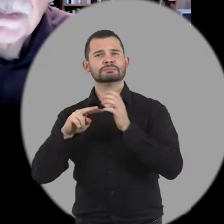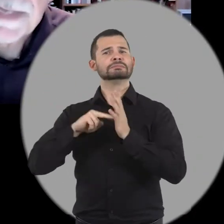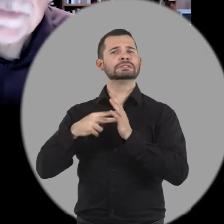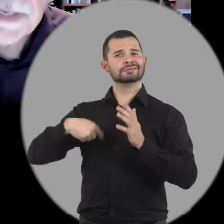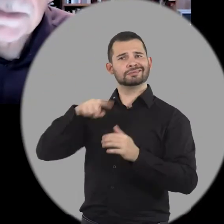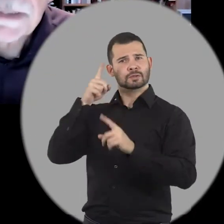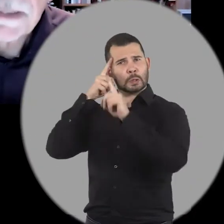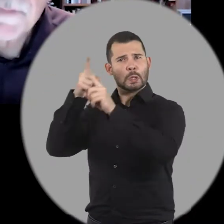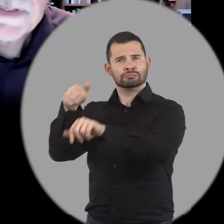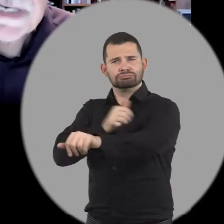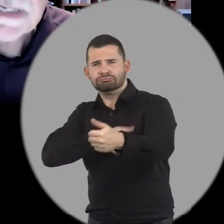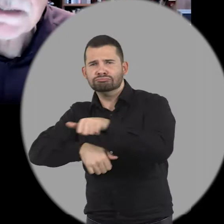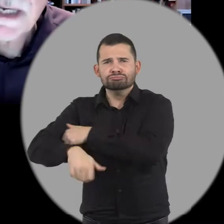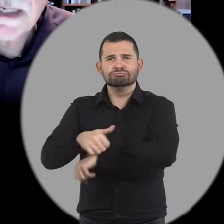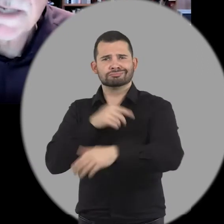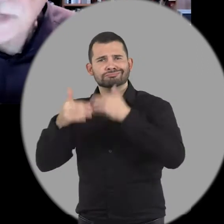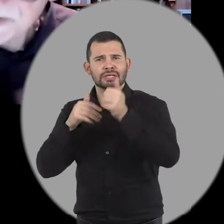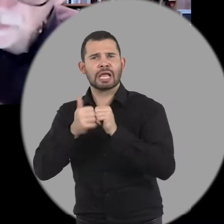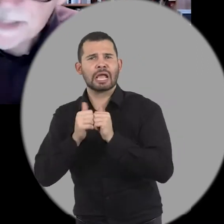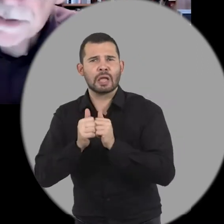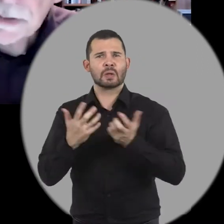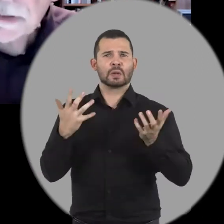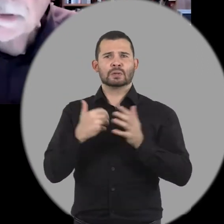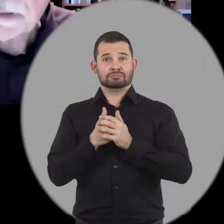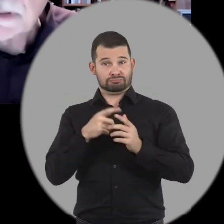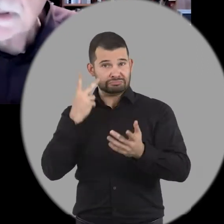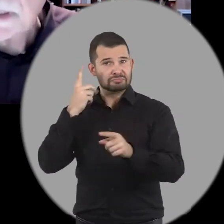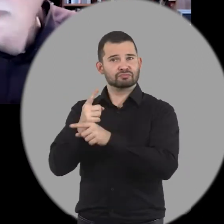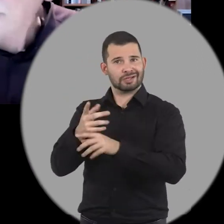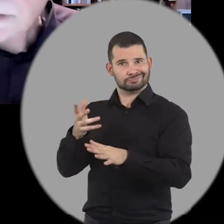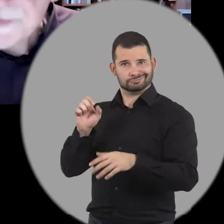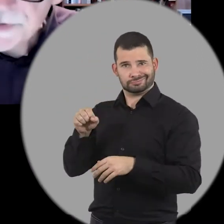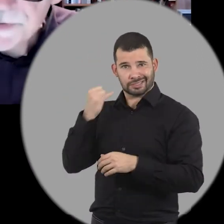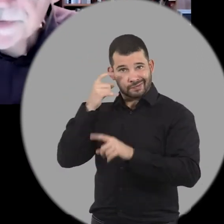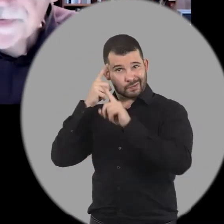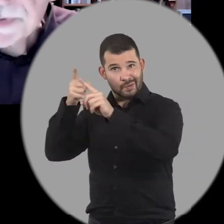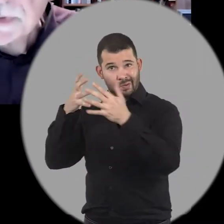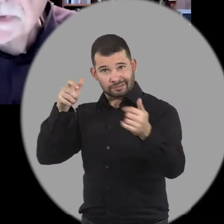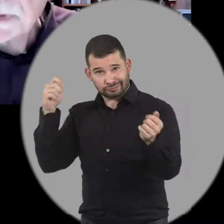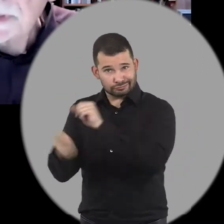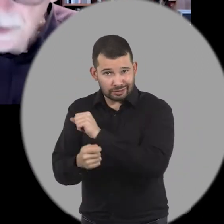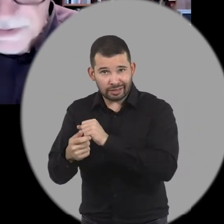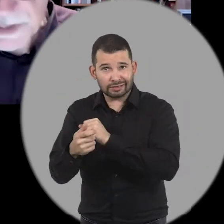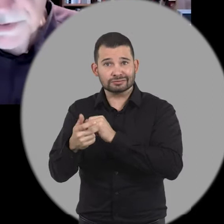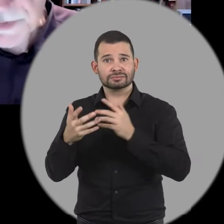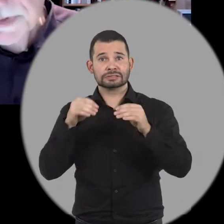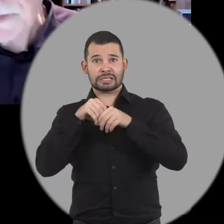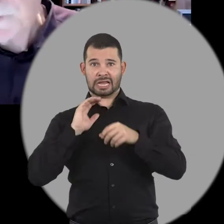That's right. If we're seeking a transformation in our institutions, in our structures, if we're